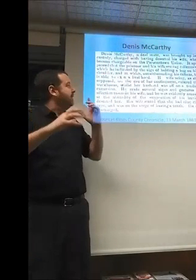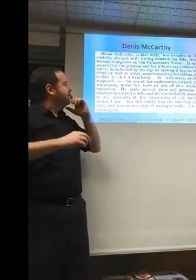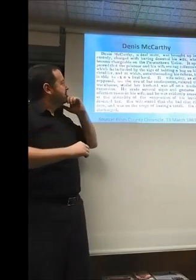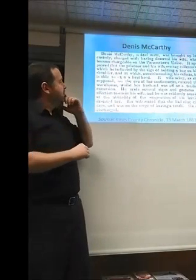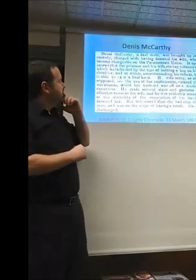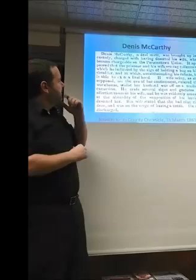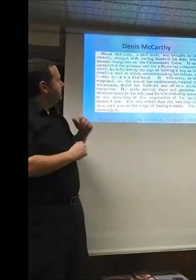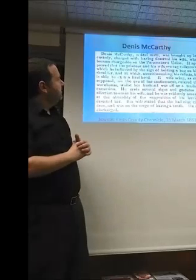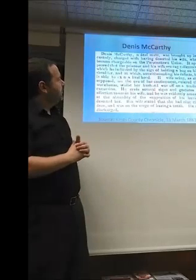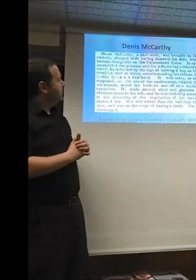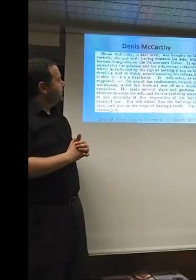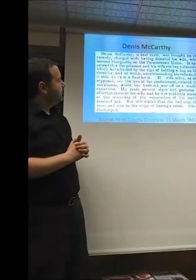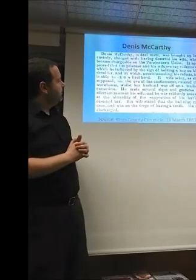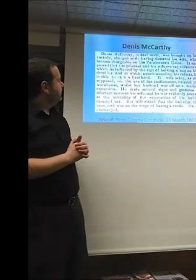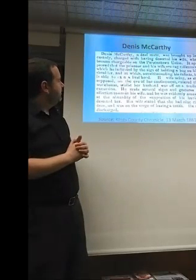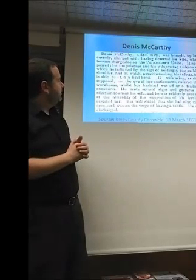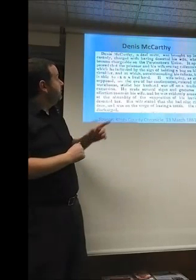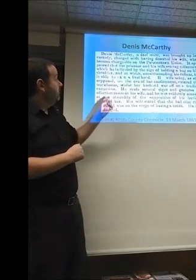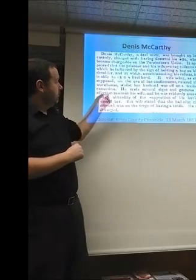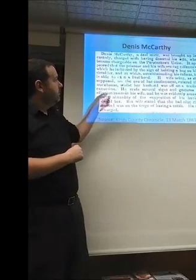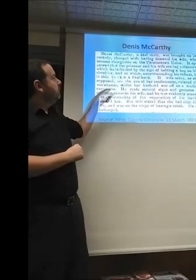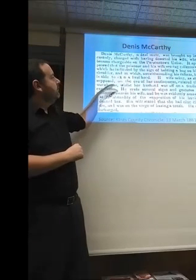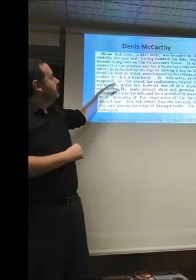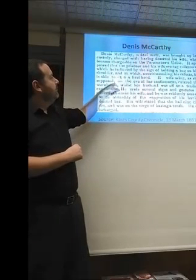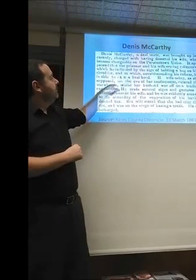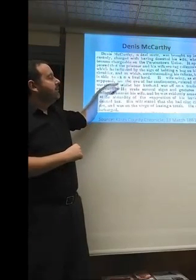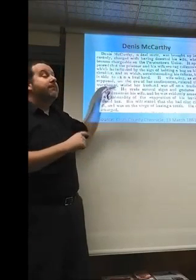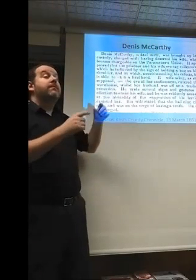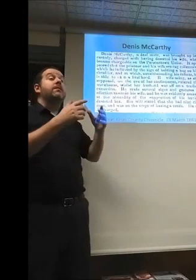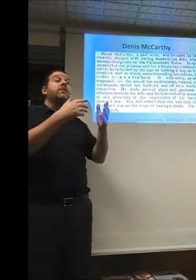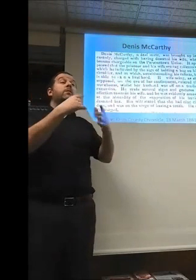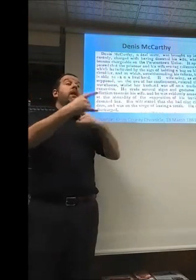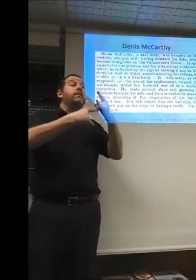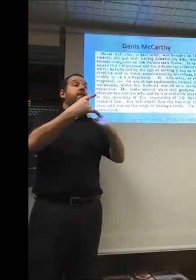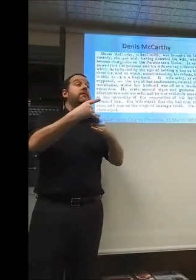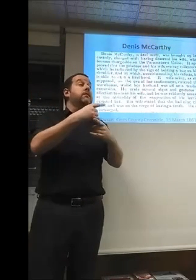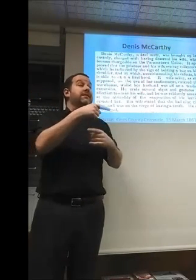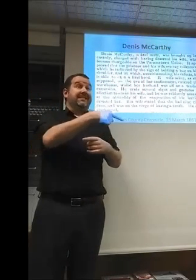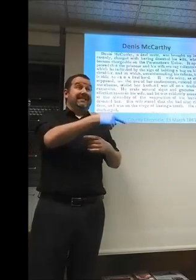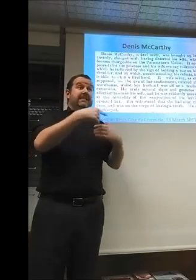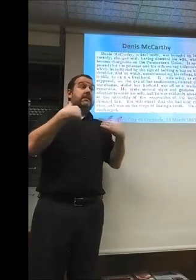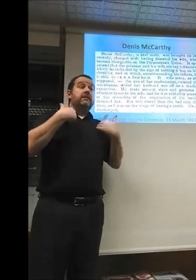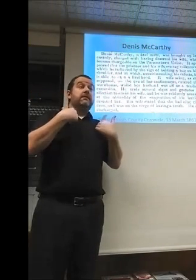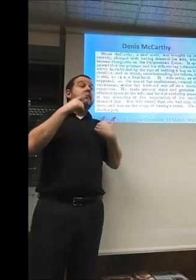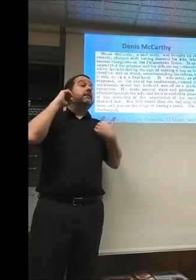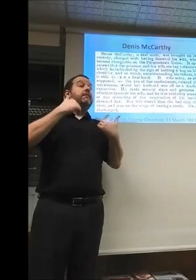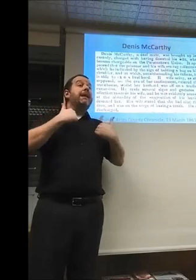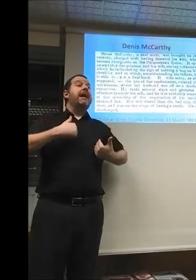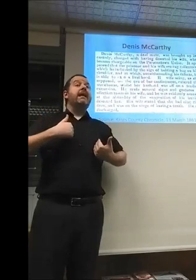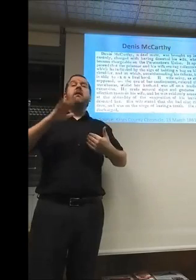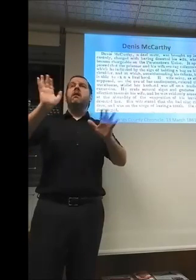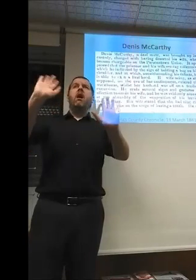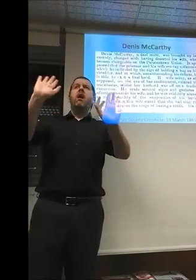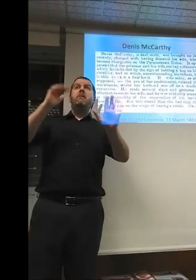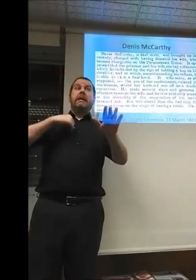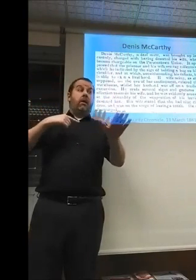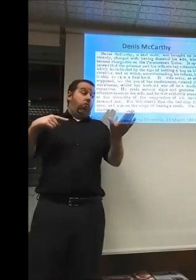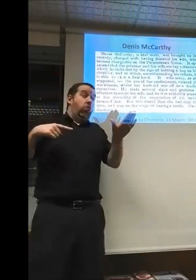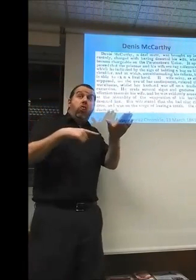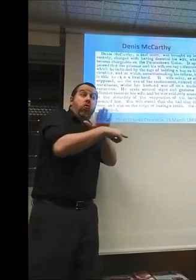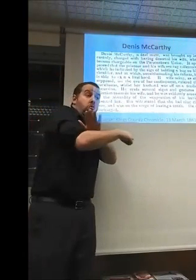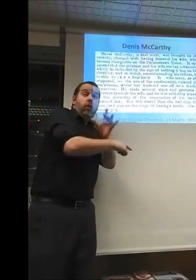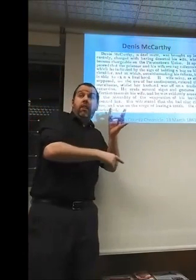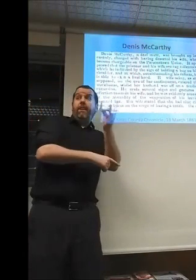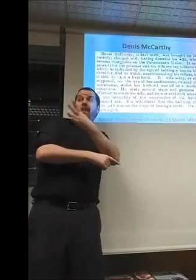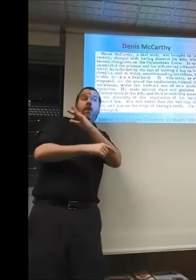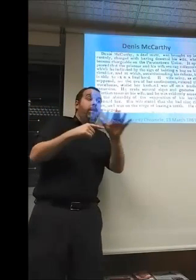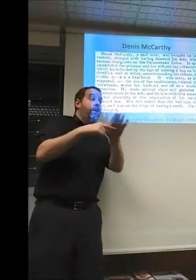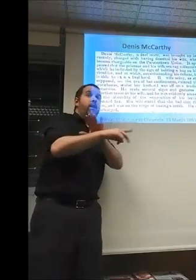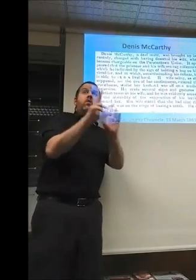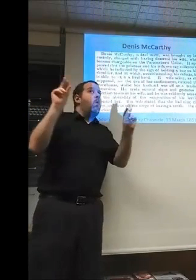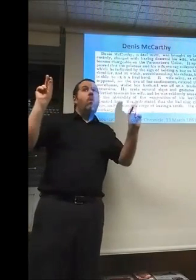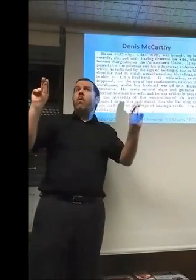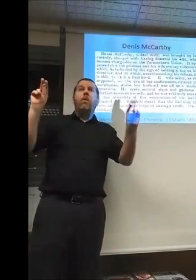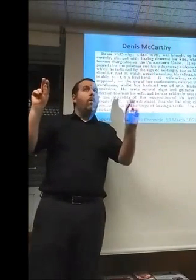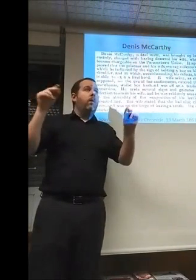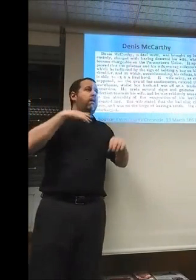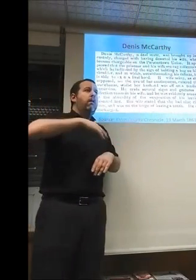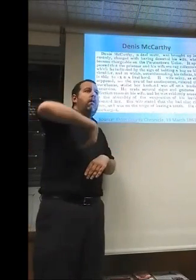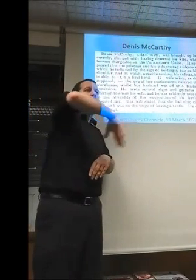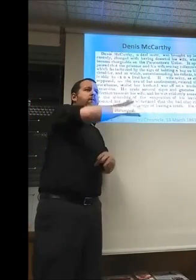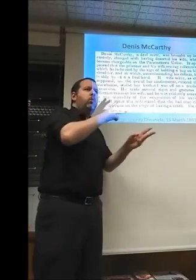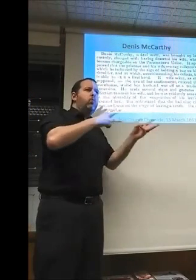So this next one is like, he hadn’t intended to steal but